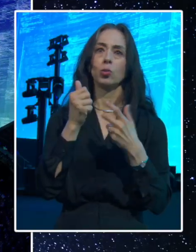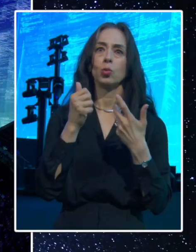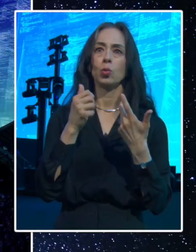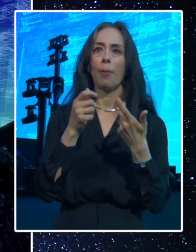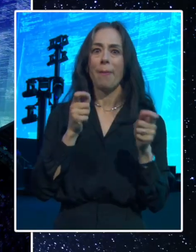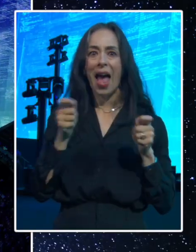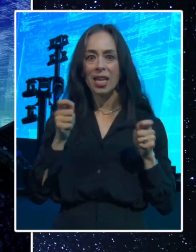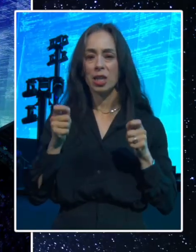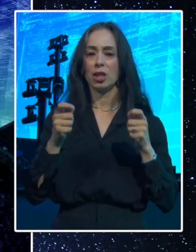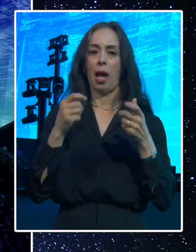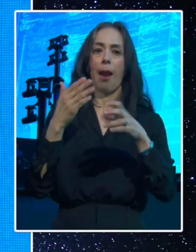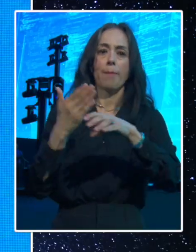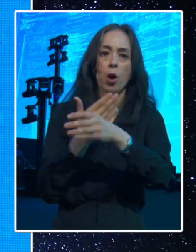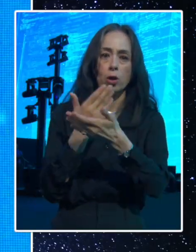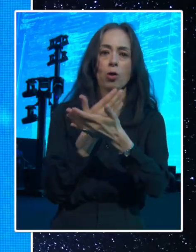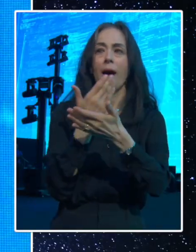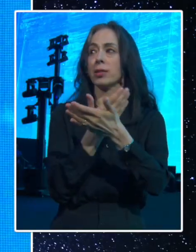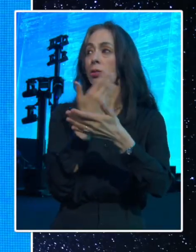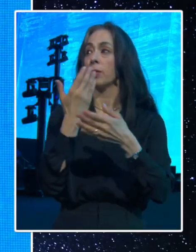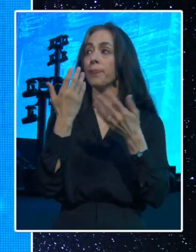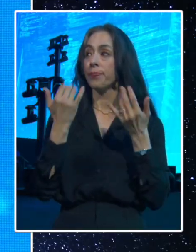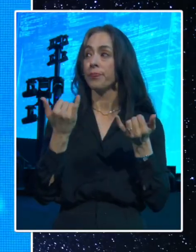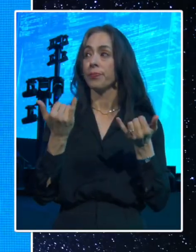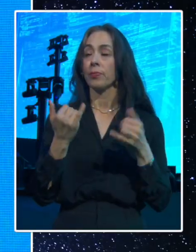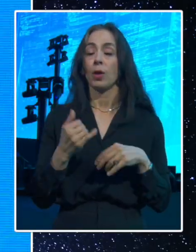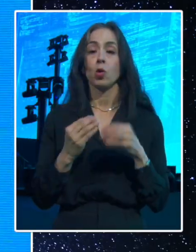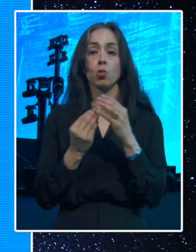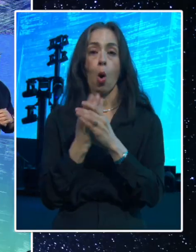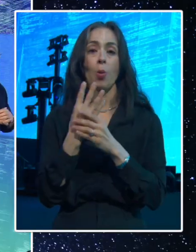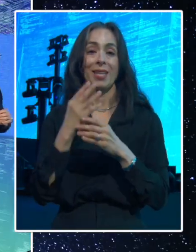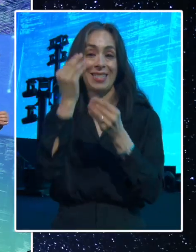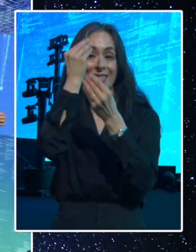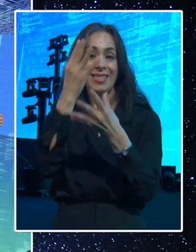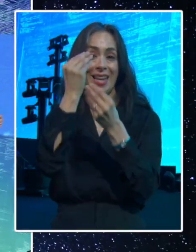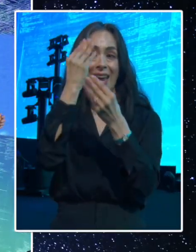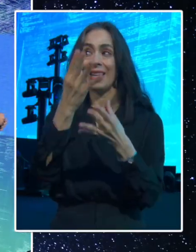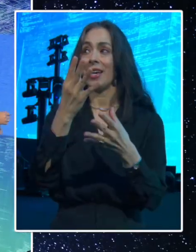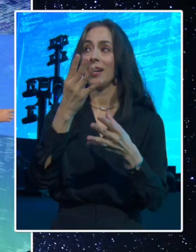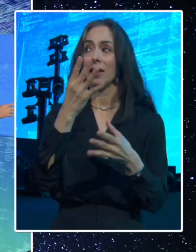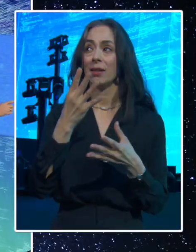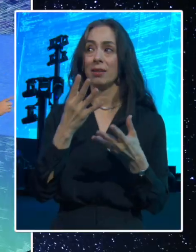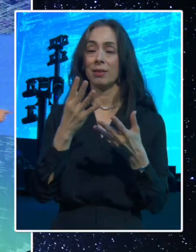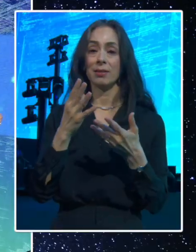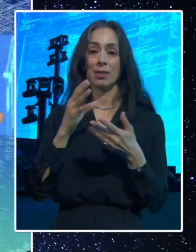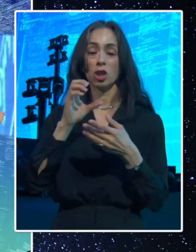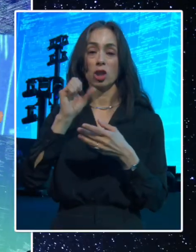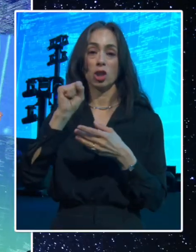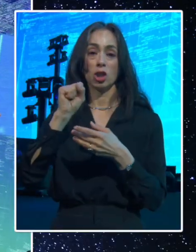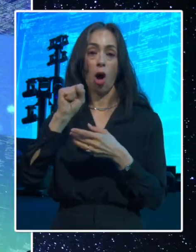At the same time, growing data sovereignty and regulatory requirements are forcing you to rethink